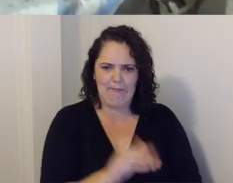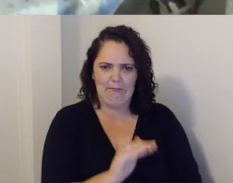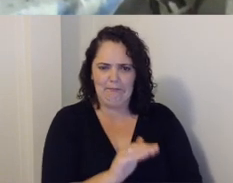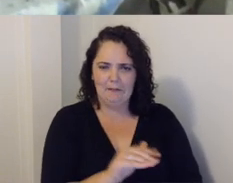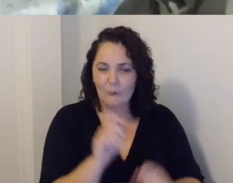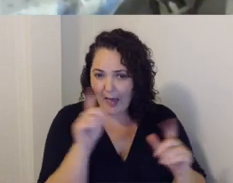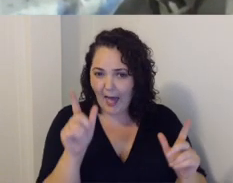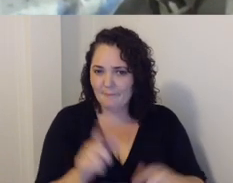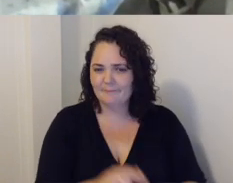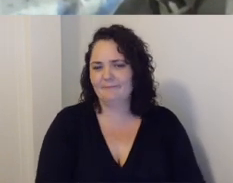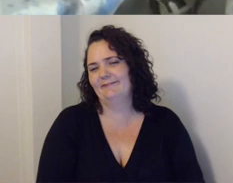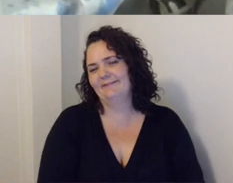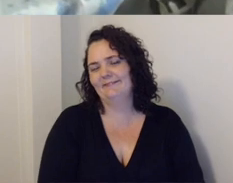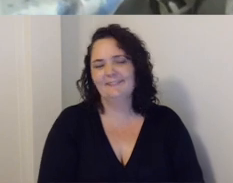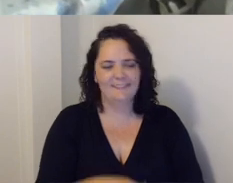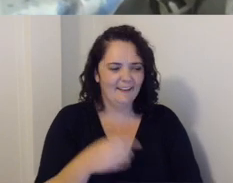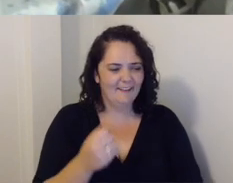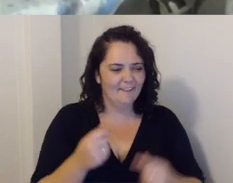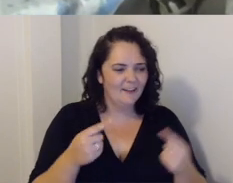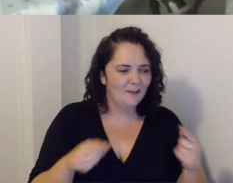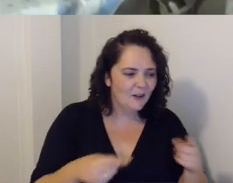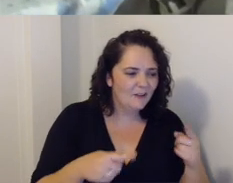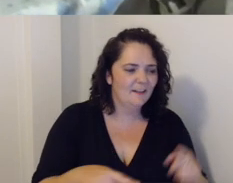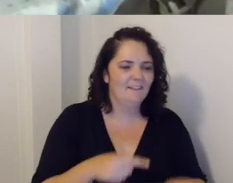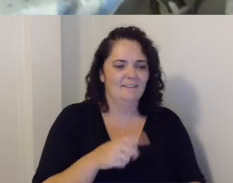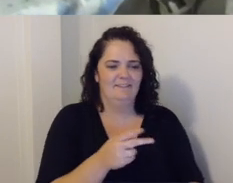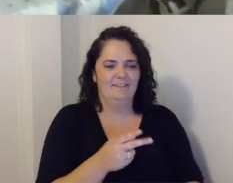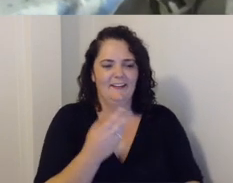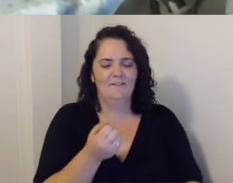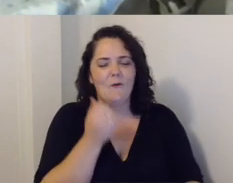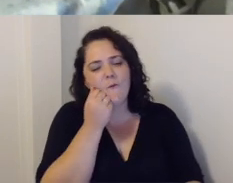it's warm you know, we've got the music is going